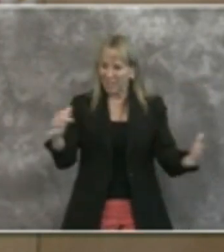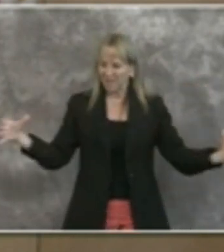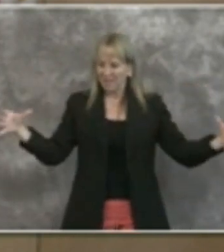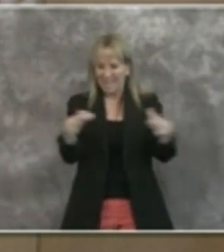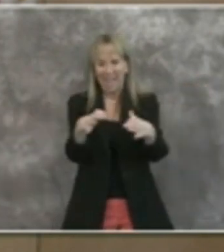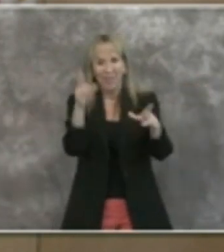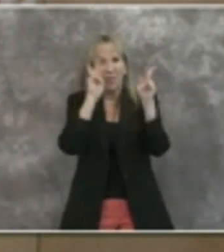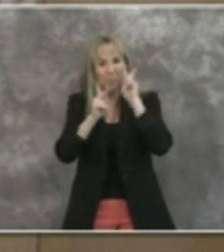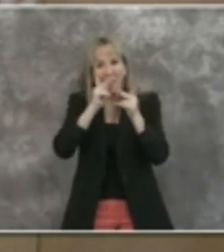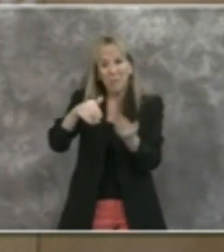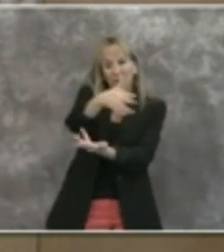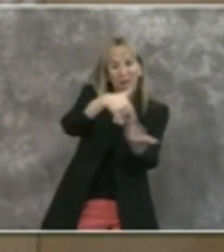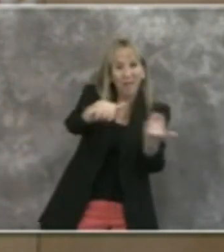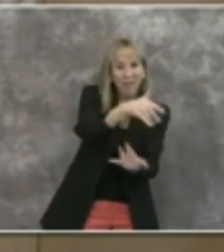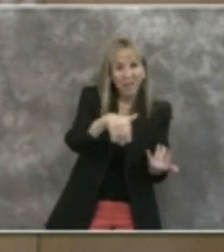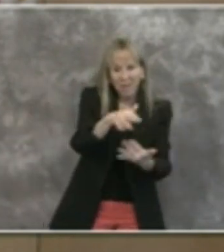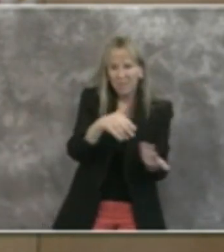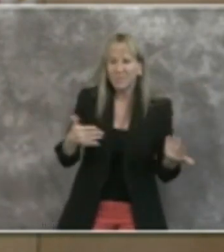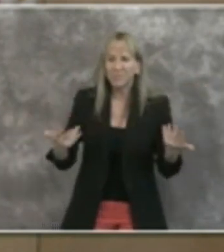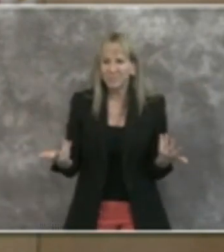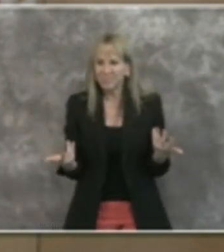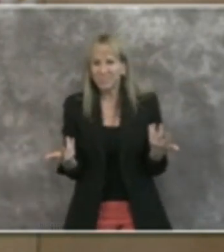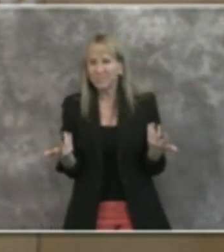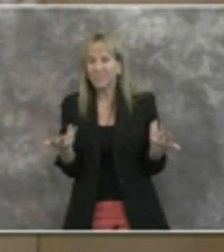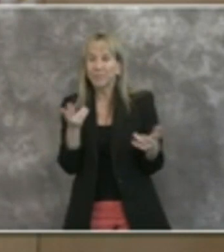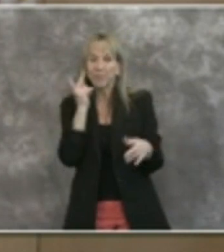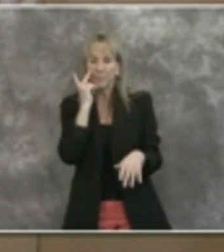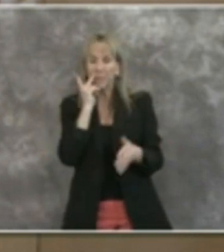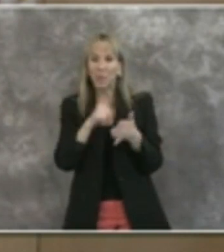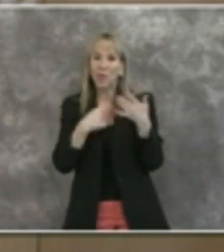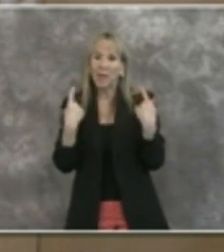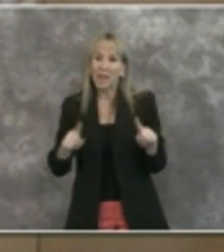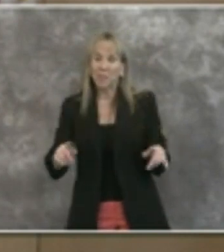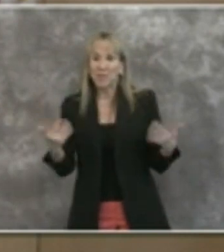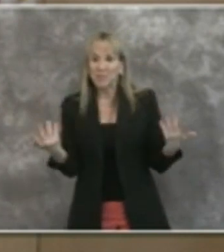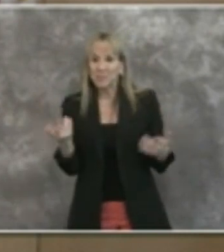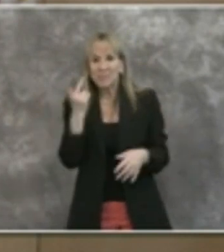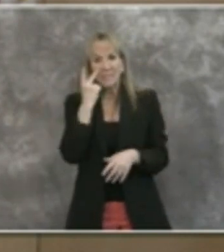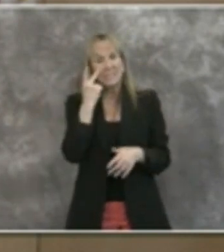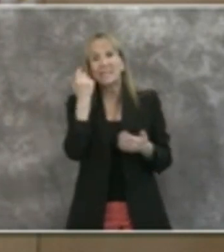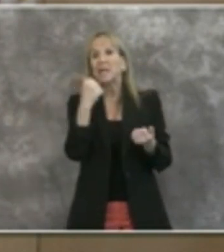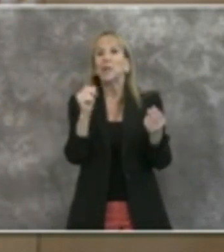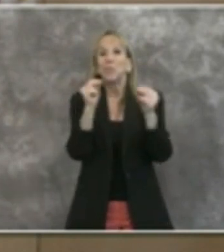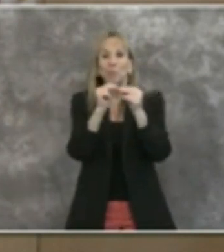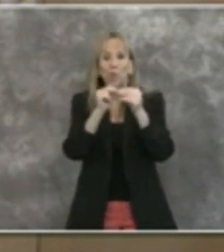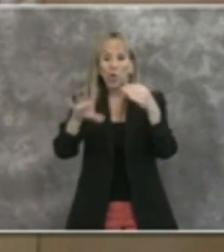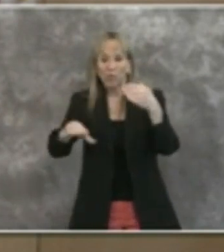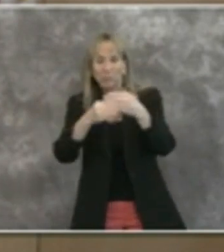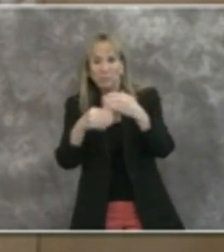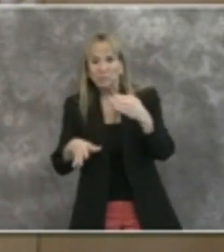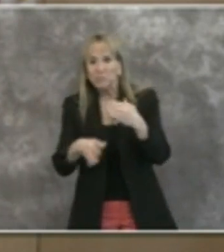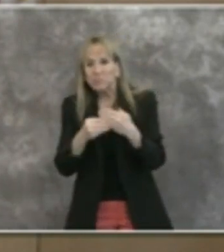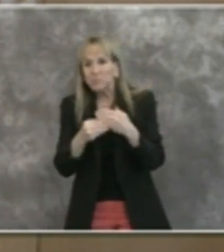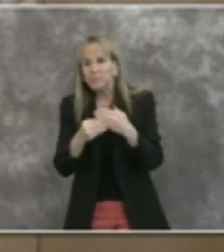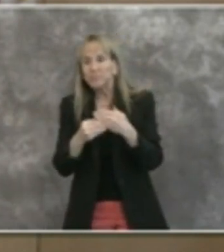TO DO AND OTHERWISE. WE WILL. WHAT IF THEY DO OPEN IGNORE I